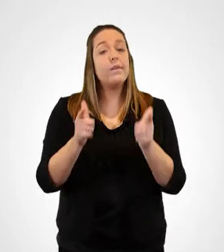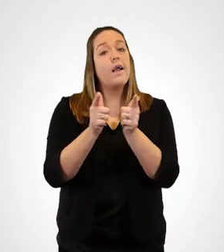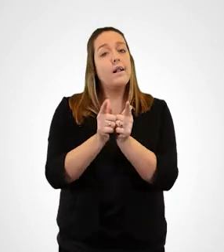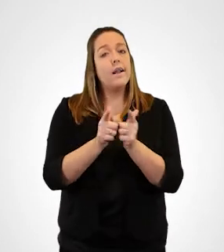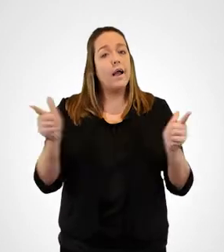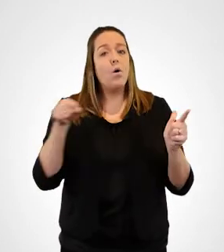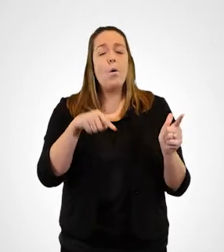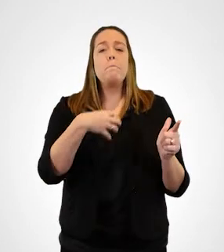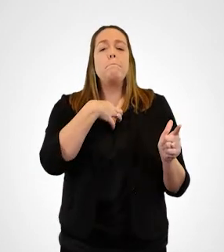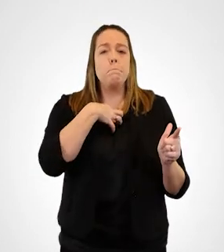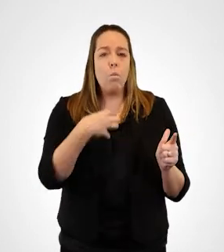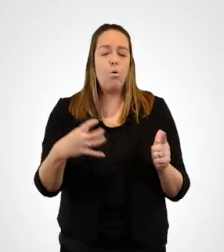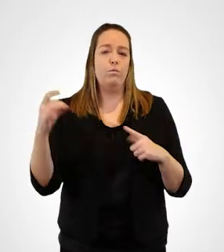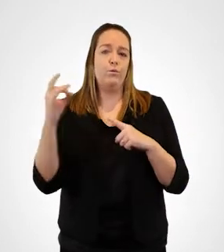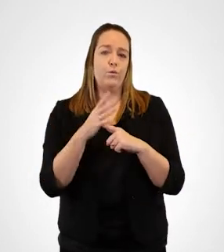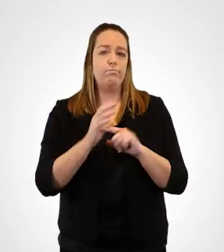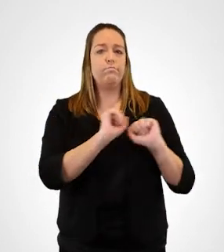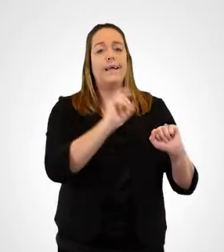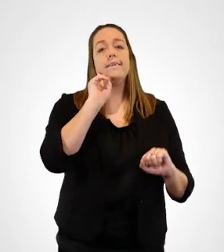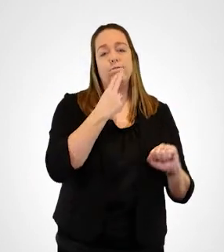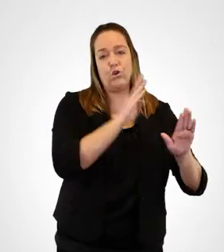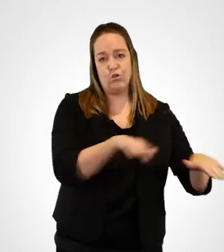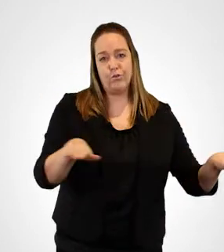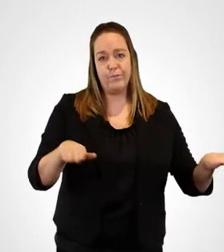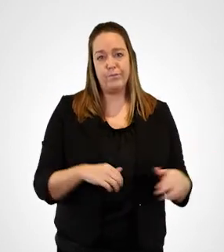language is probably even more important for deaf children